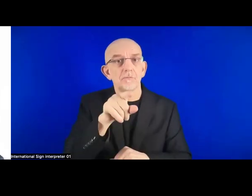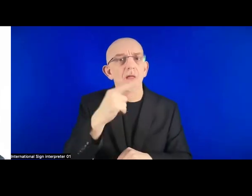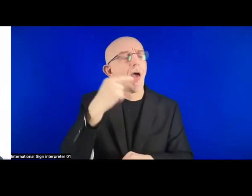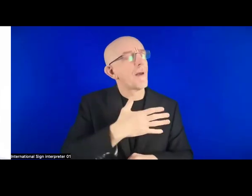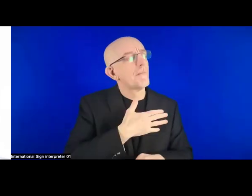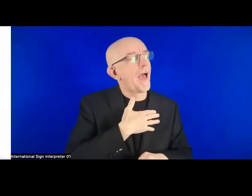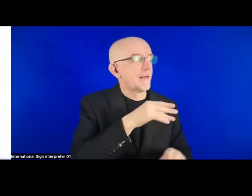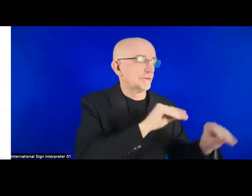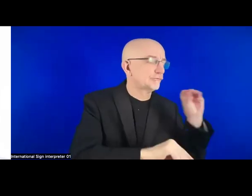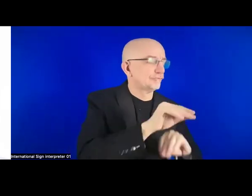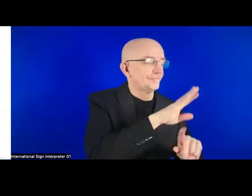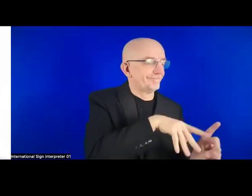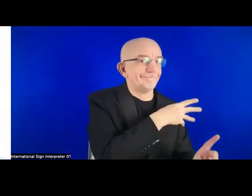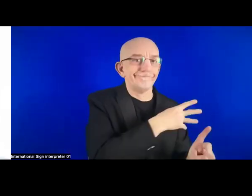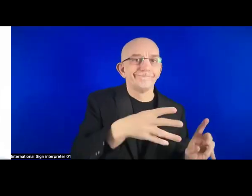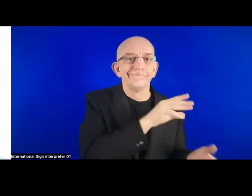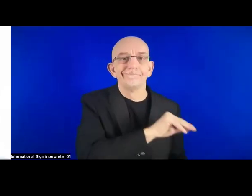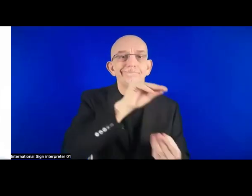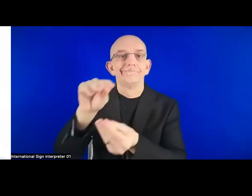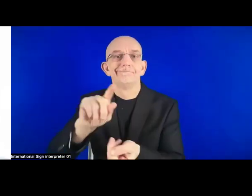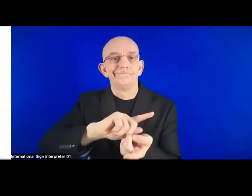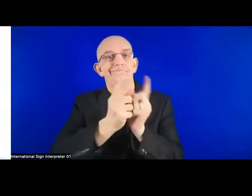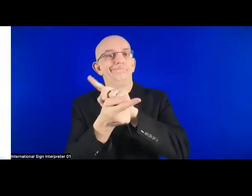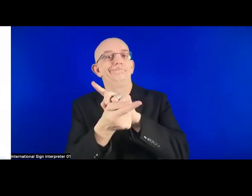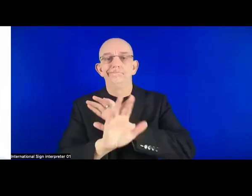application. The first thing that will happen is that the prepared co-ordinateing